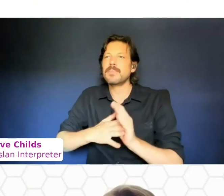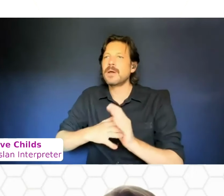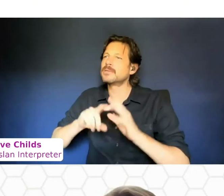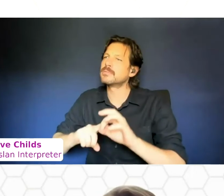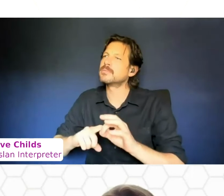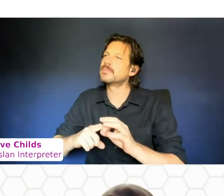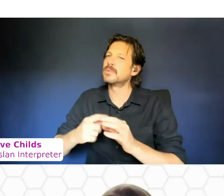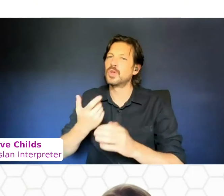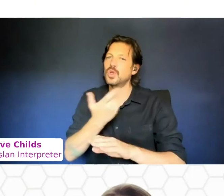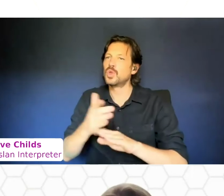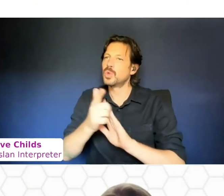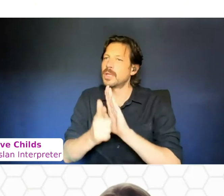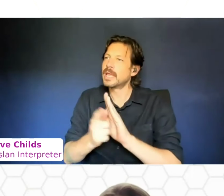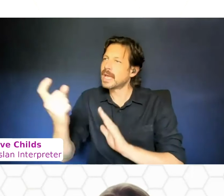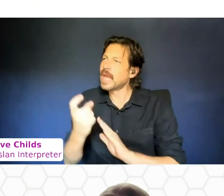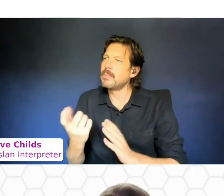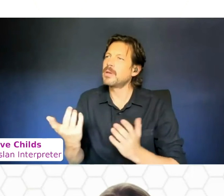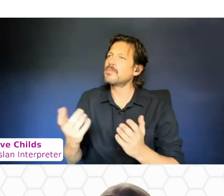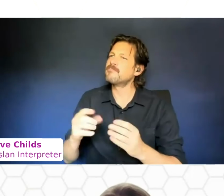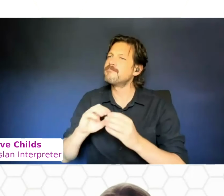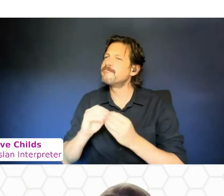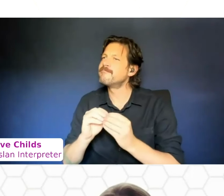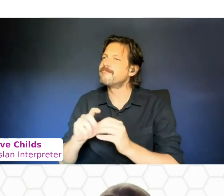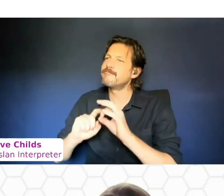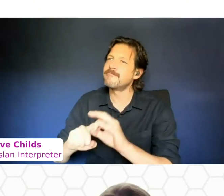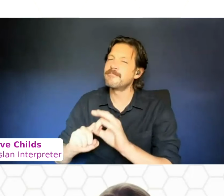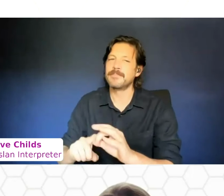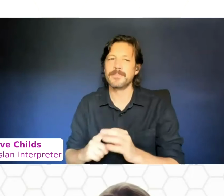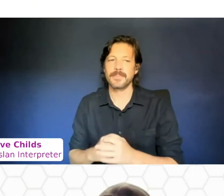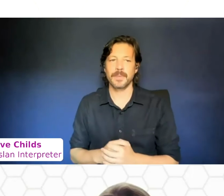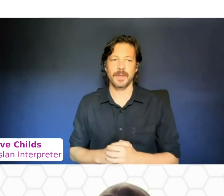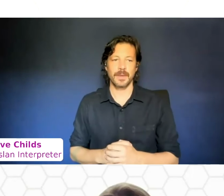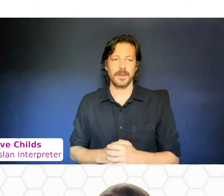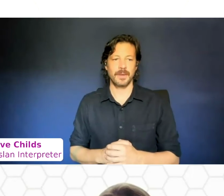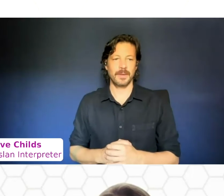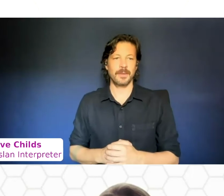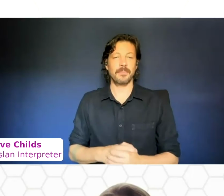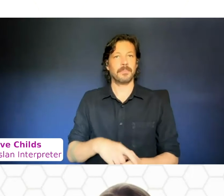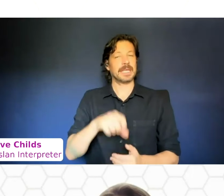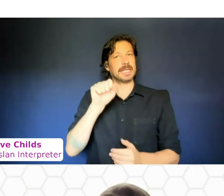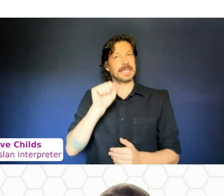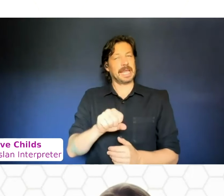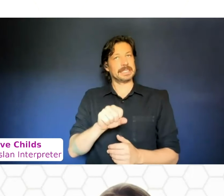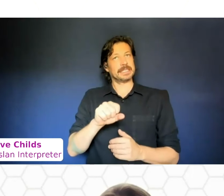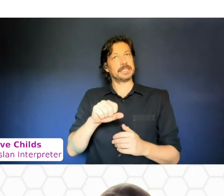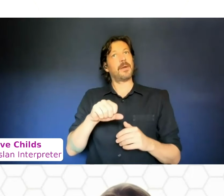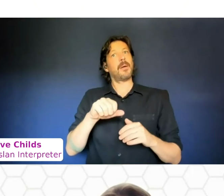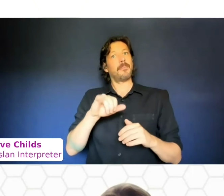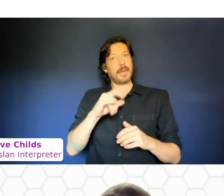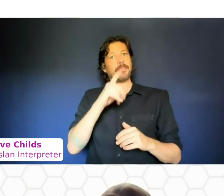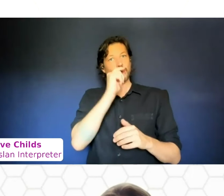legislation. But I think it does seem to me that it could fit but I need to go back to the